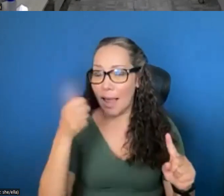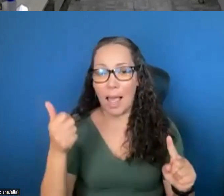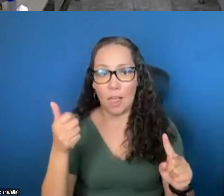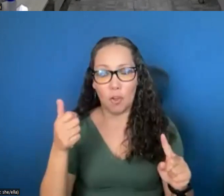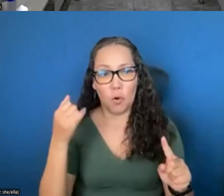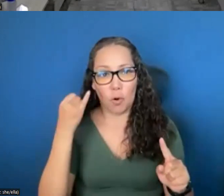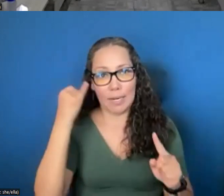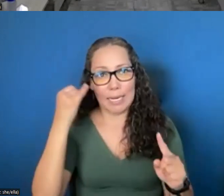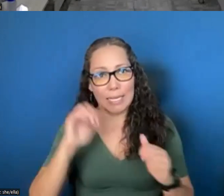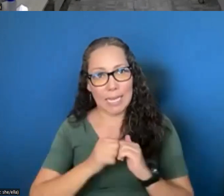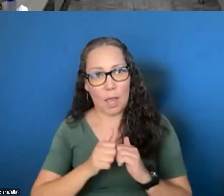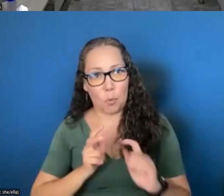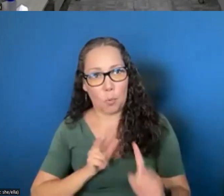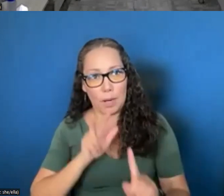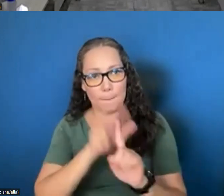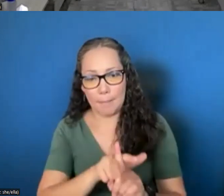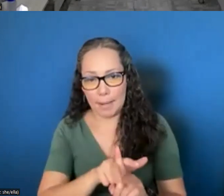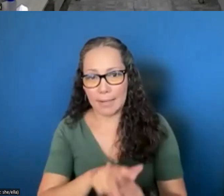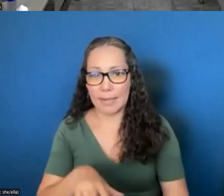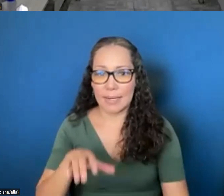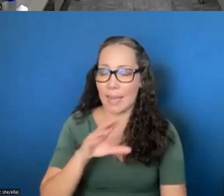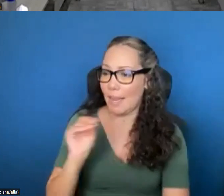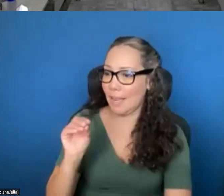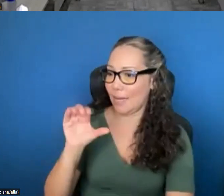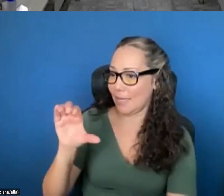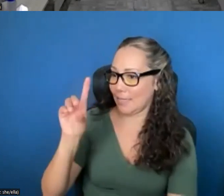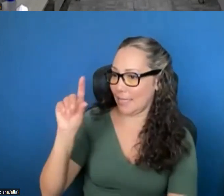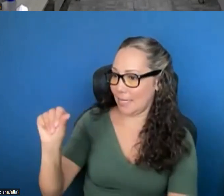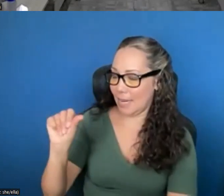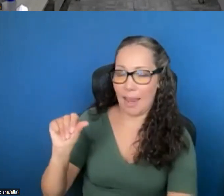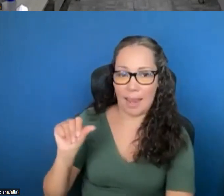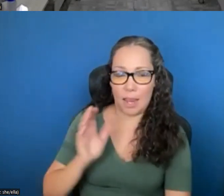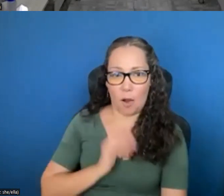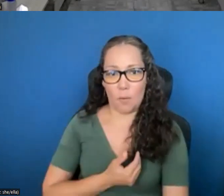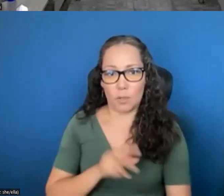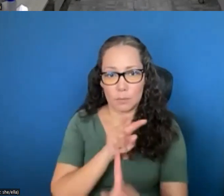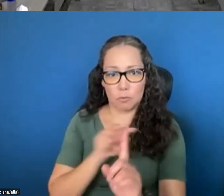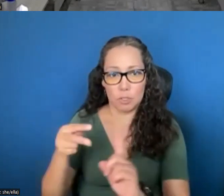just from a sort of like CDA Department systemwide perspective what we're really looking at right now